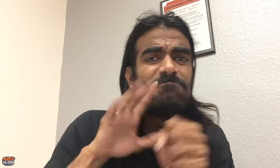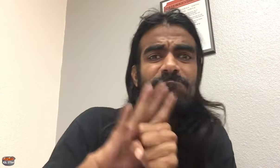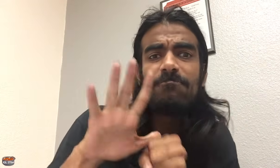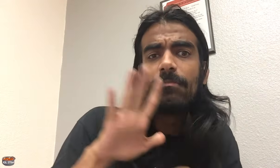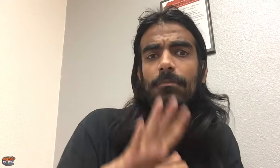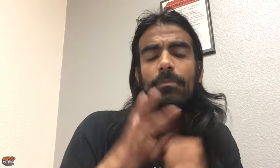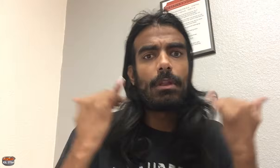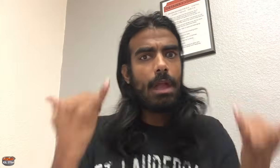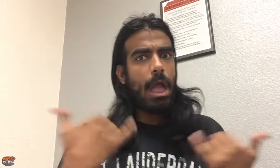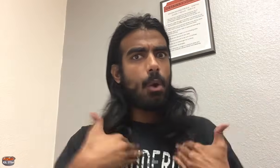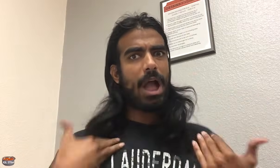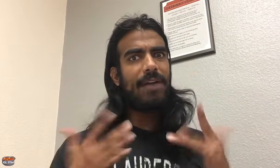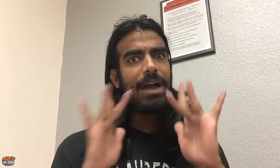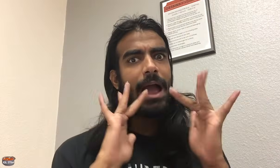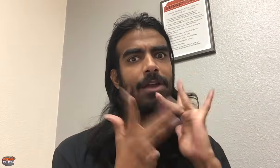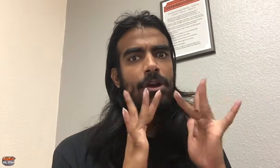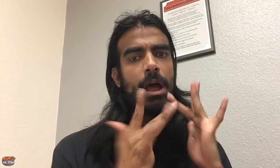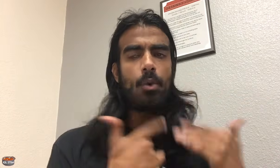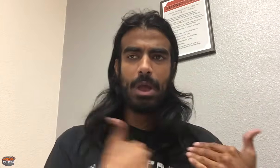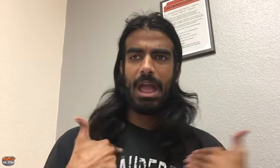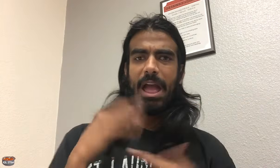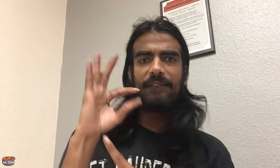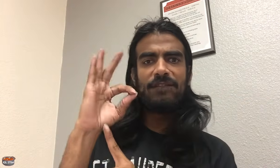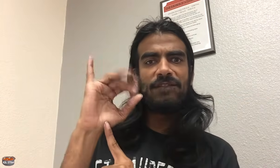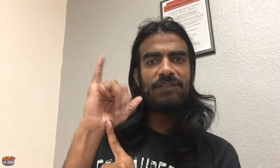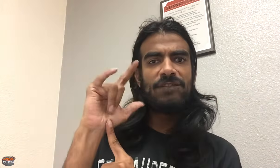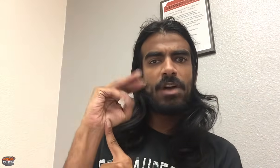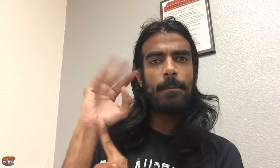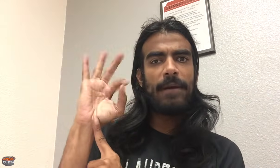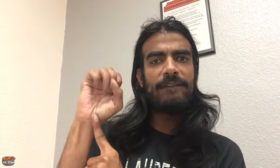people to see was almost impossible. You couldn't get the recognition. But now with the